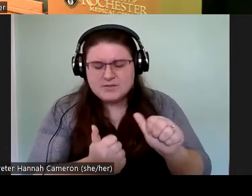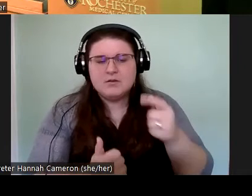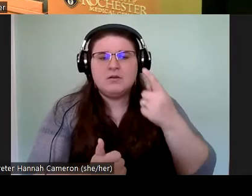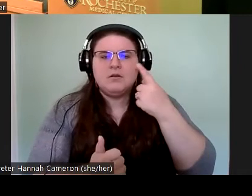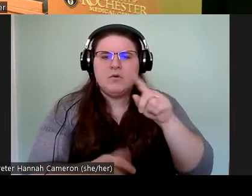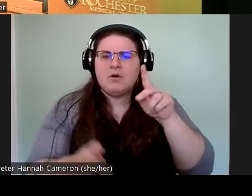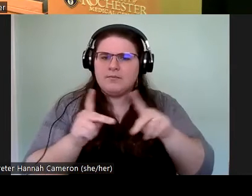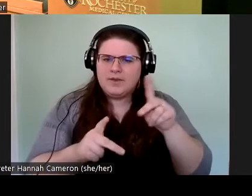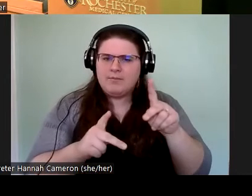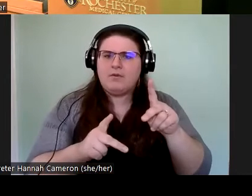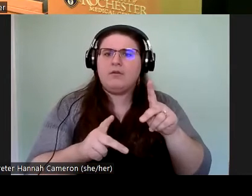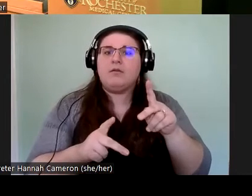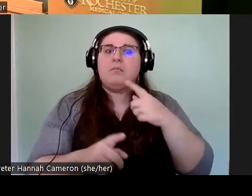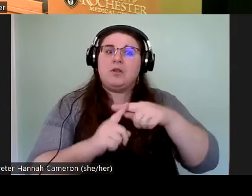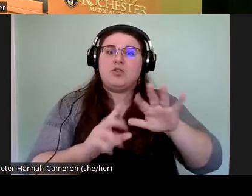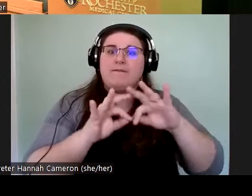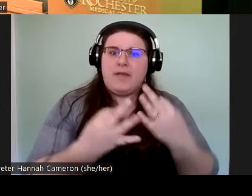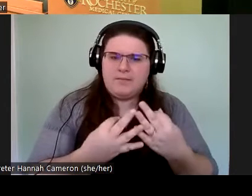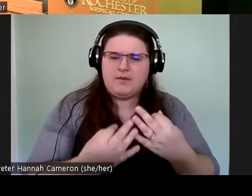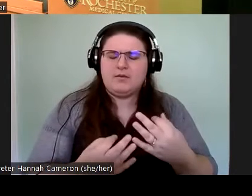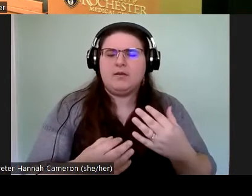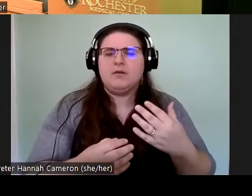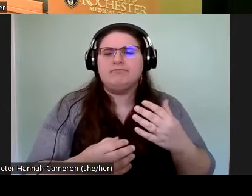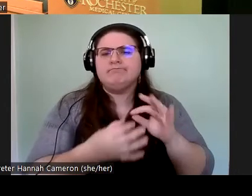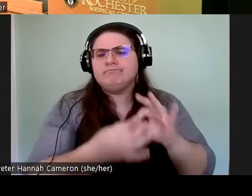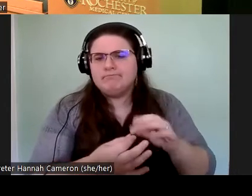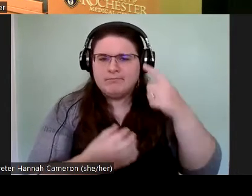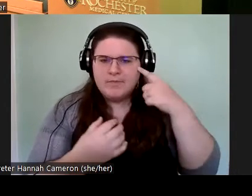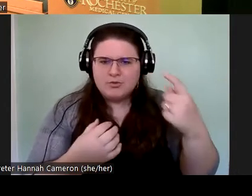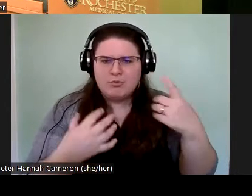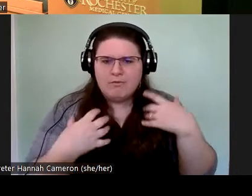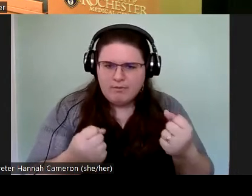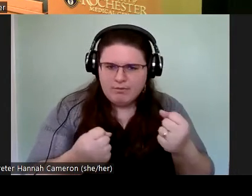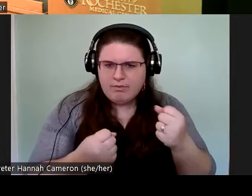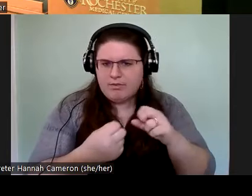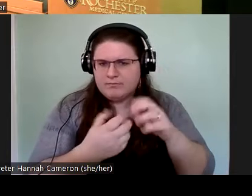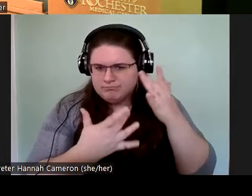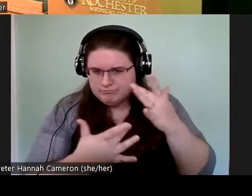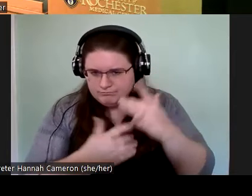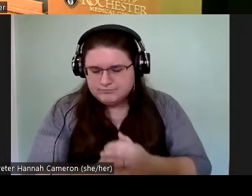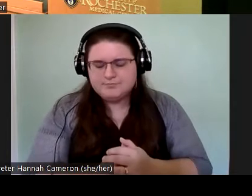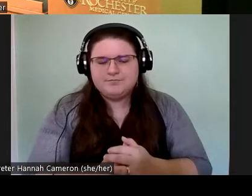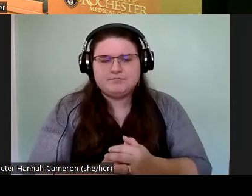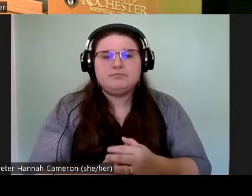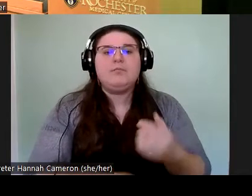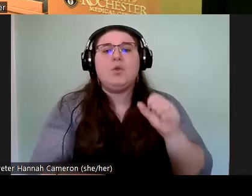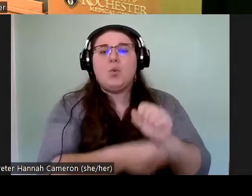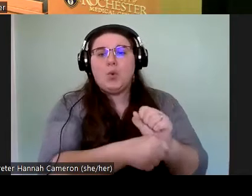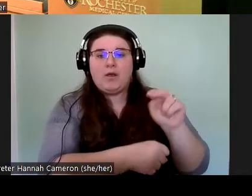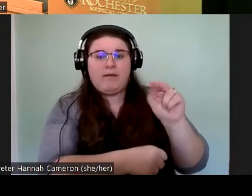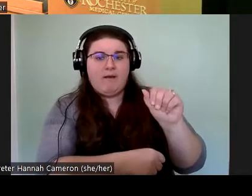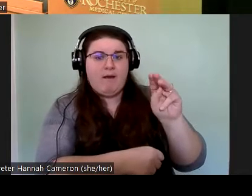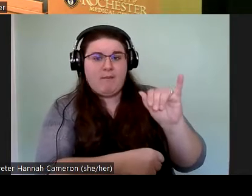their families now in addition to her work as Nami at Nami she's served on several Community